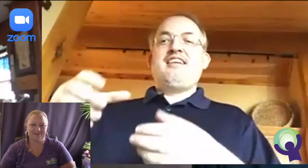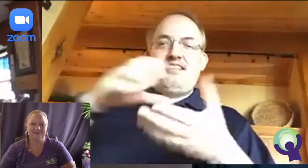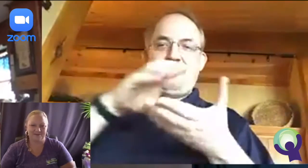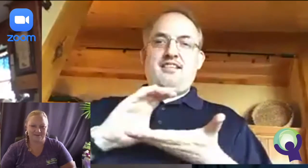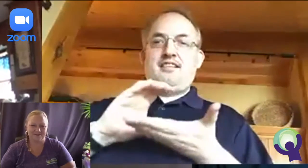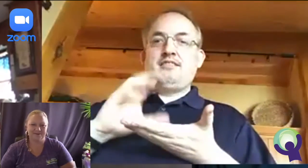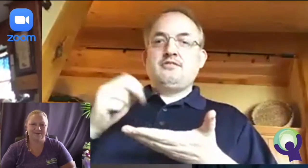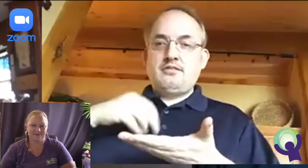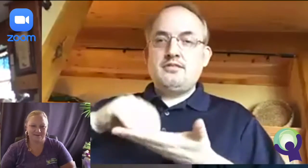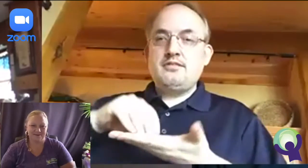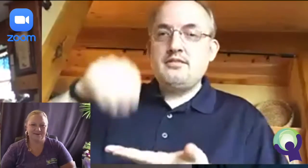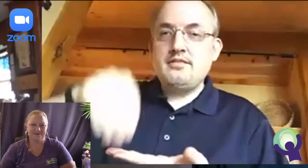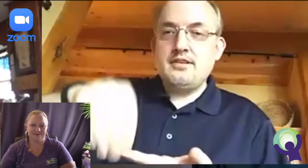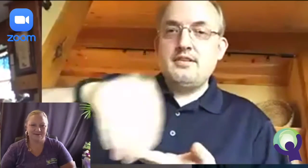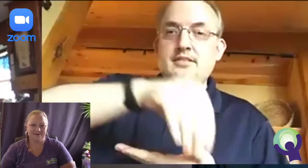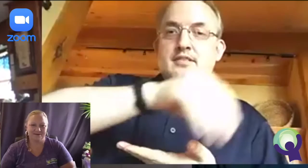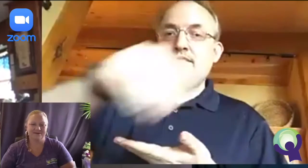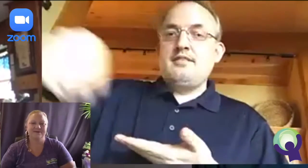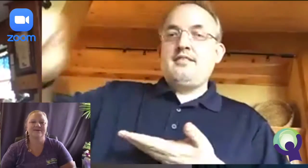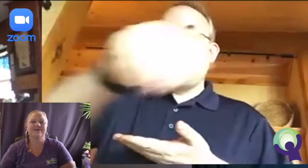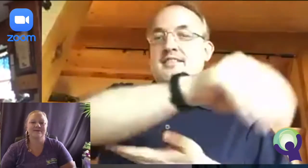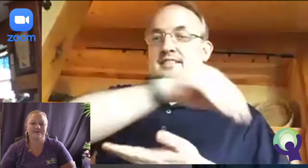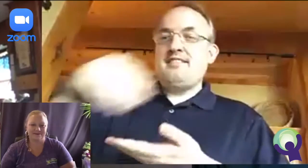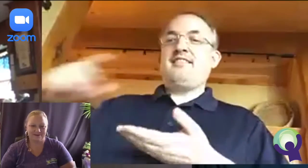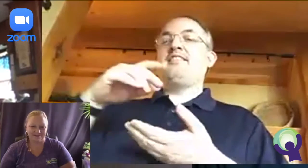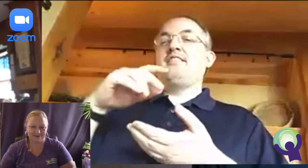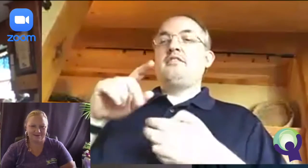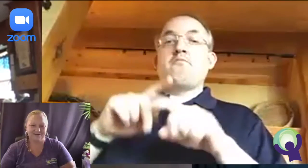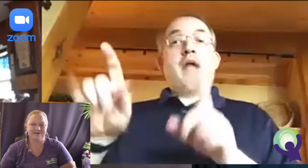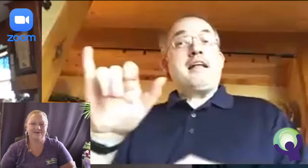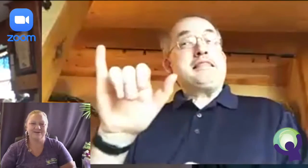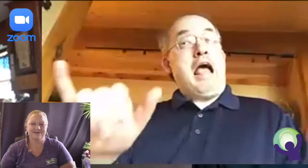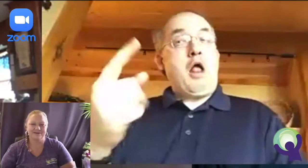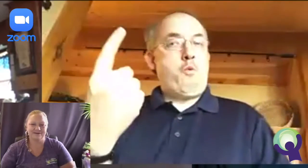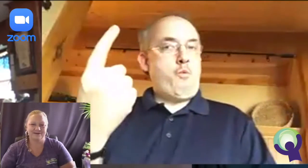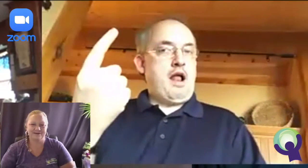sent back to you at the end of the month and I remember having to sort those.